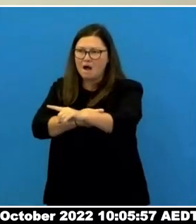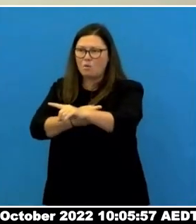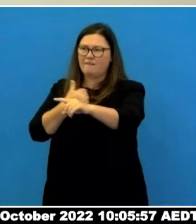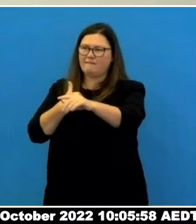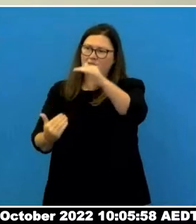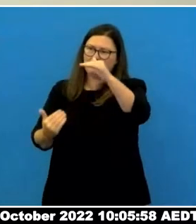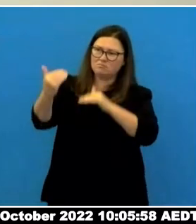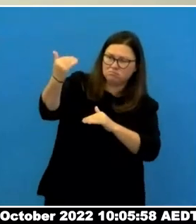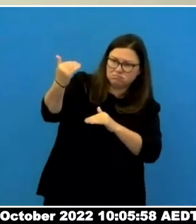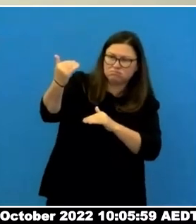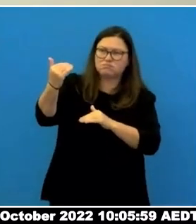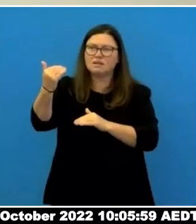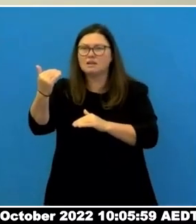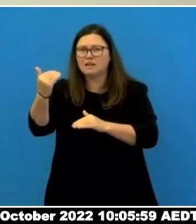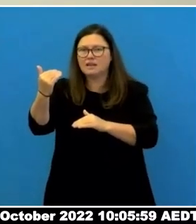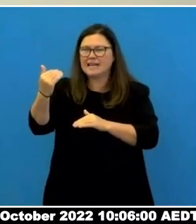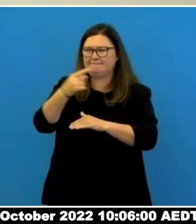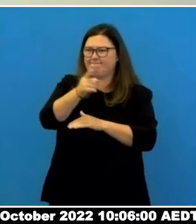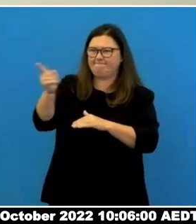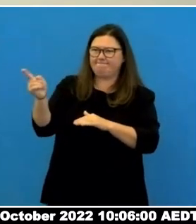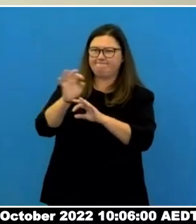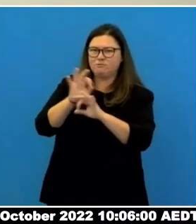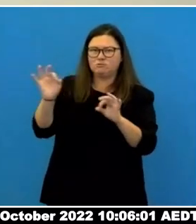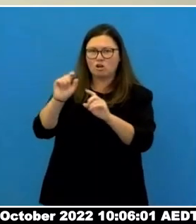and create culturally unsafe service delivery.